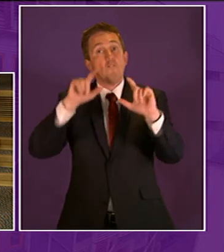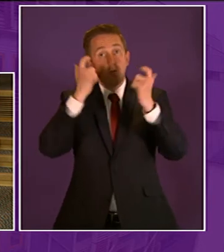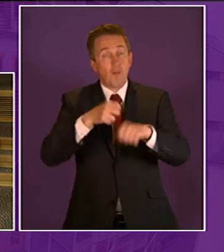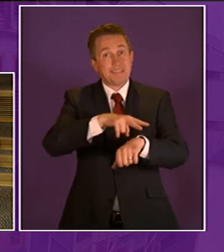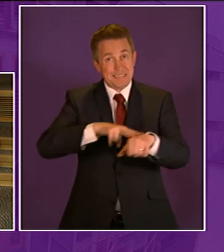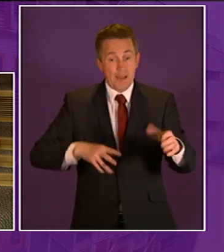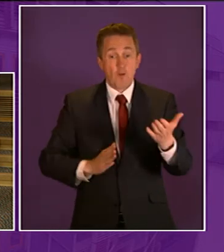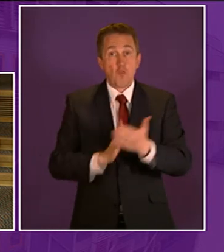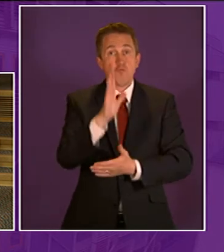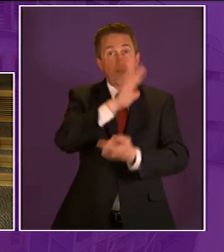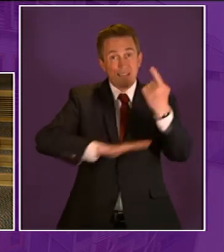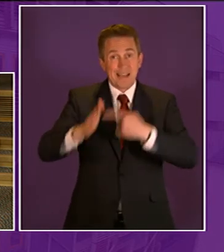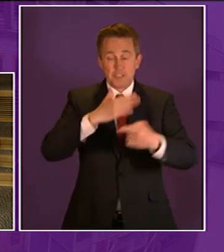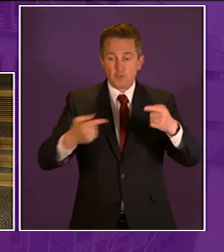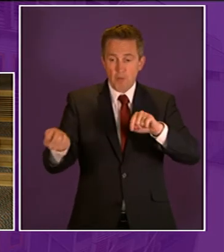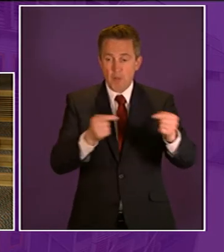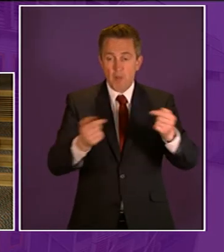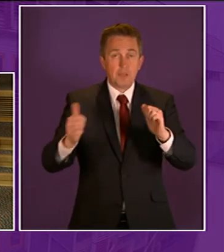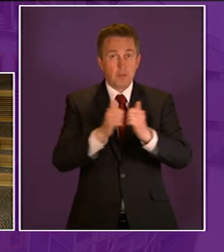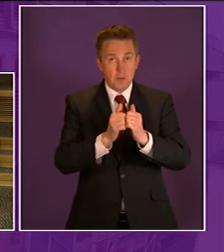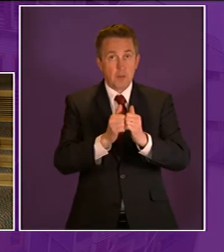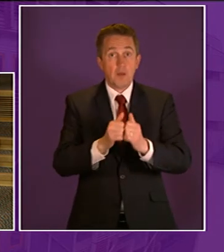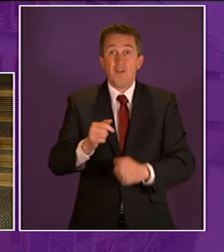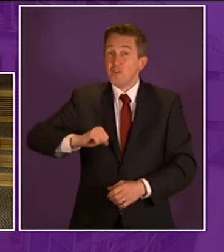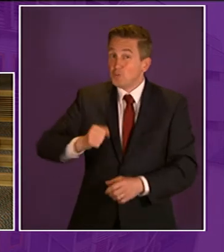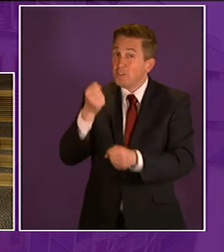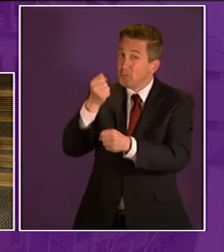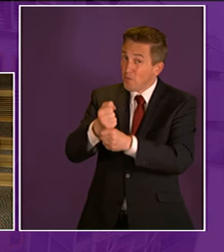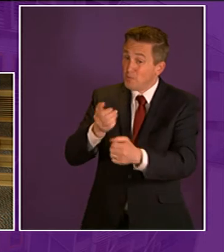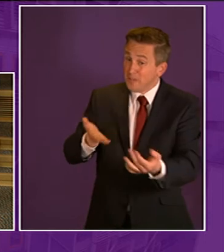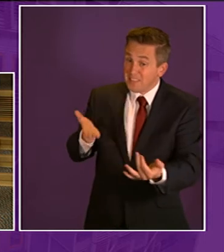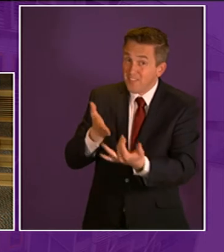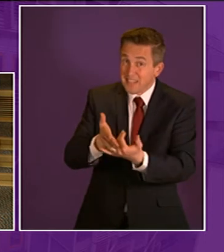If the Scottish Government directly intervened and forced a resolution, that would mean the